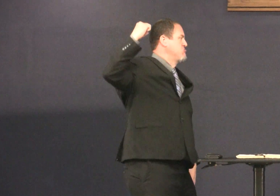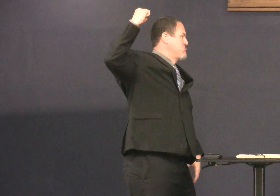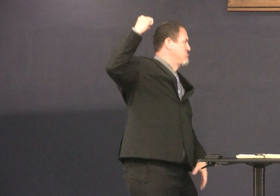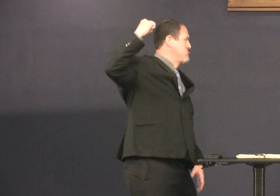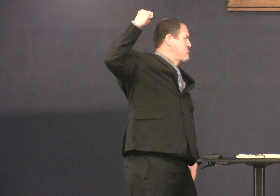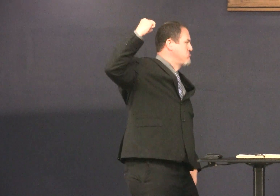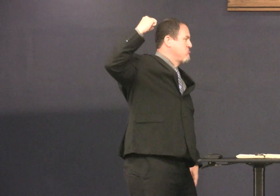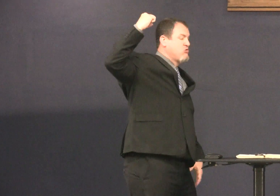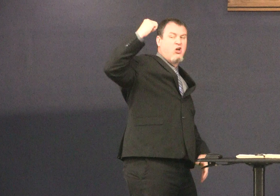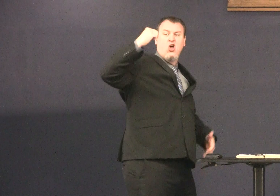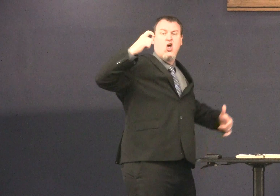you spear